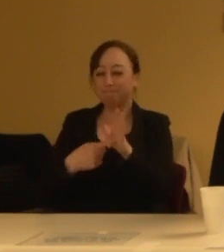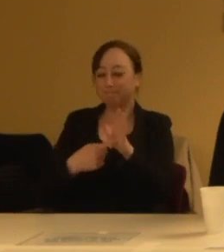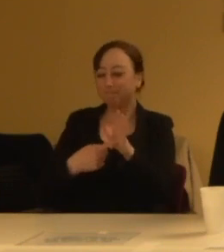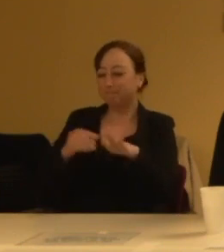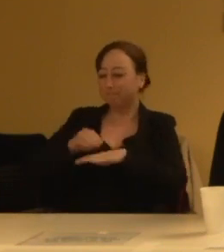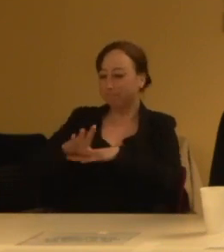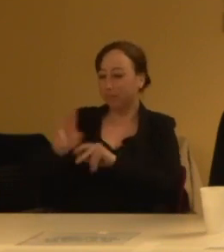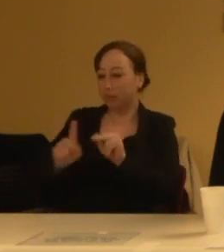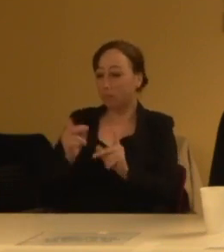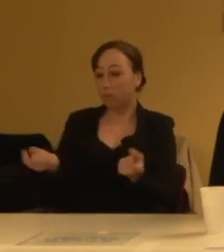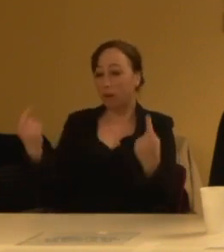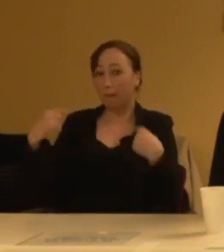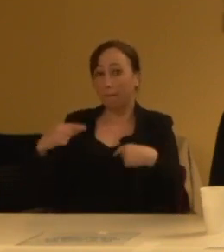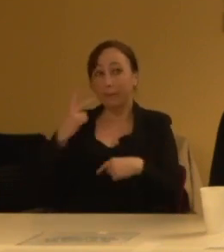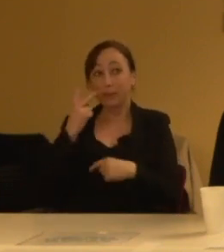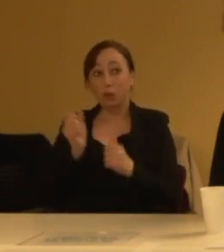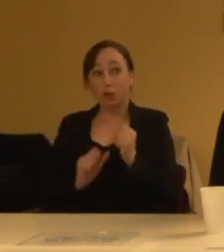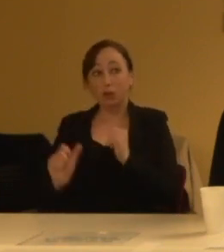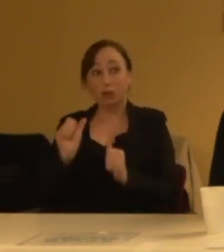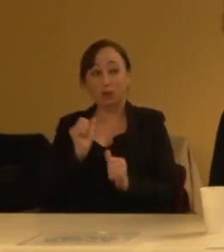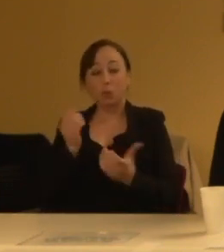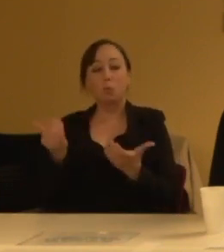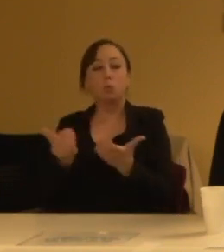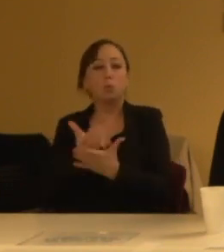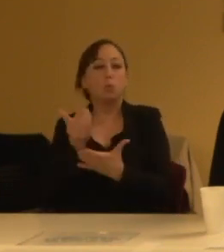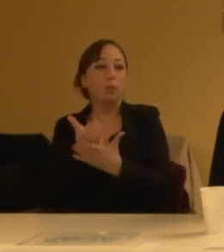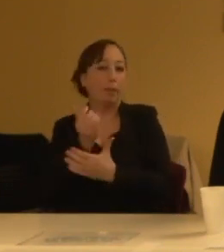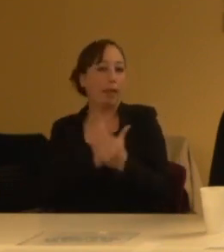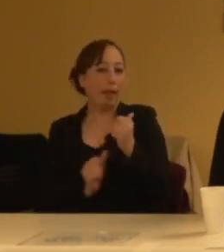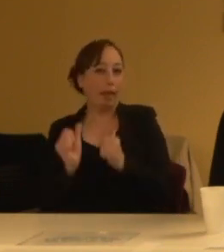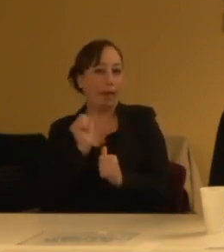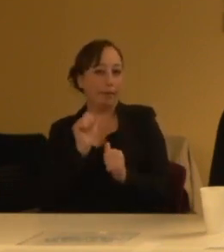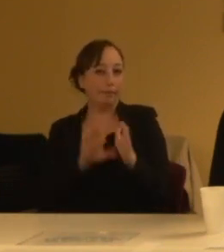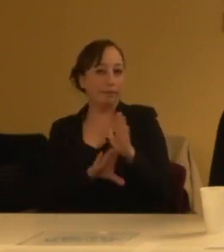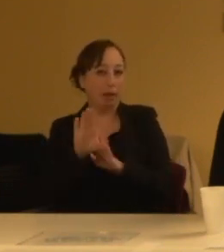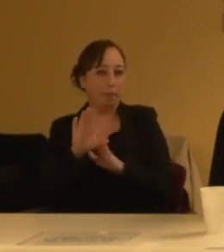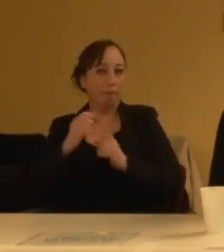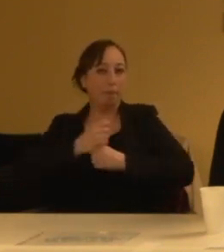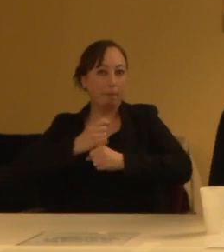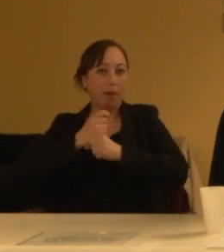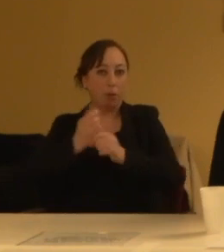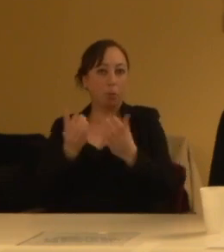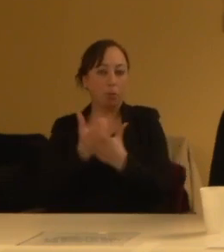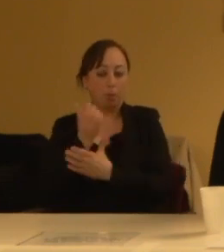And so developing new work seemed to be a natural part of answering that question.